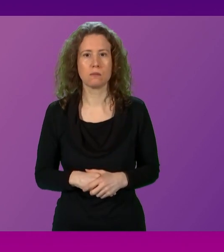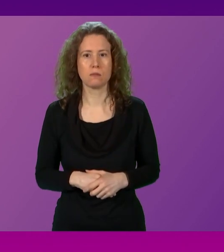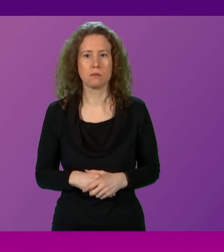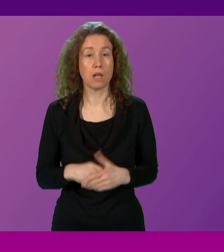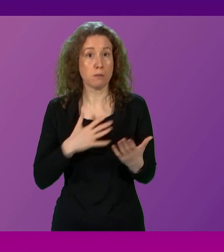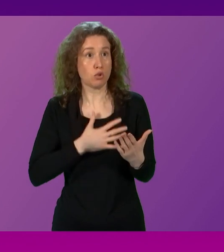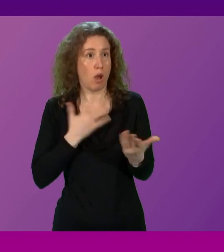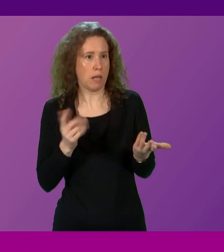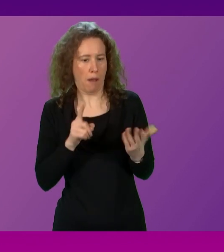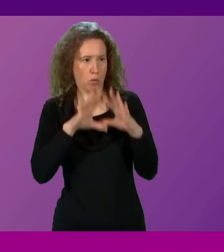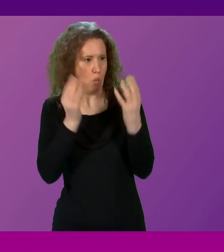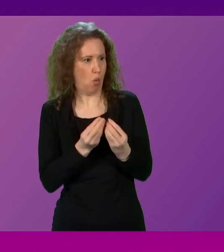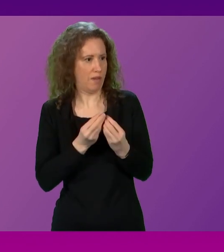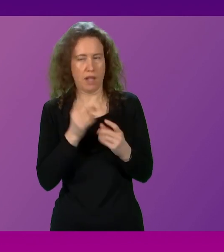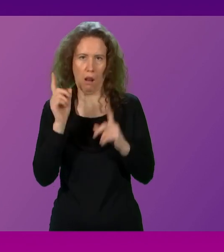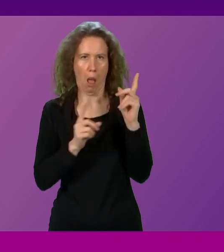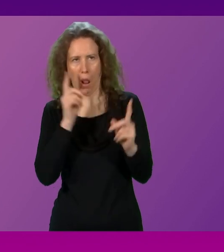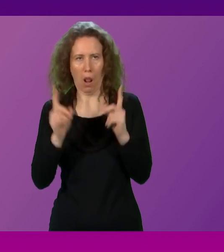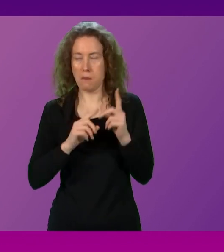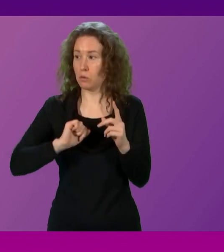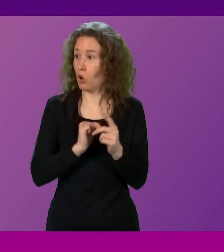I am sorry. We have heard a lot of stuff about the Scottish Prison Service. I have here the